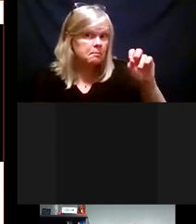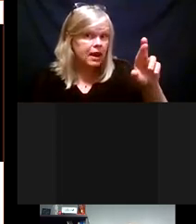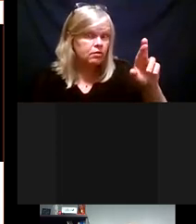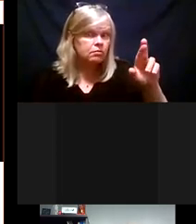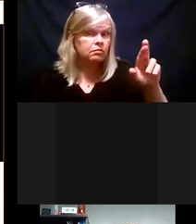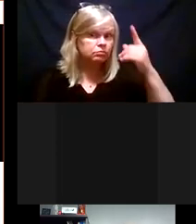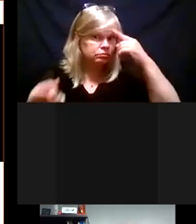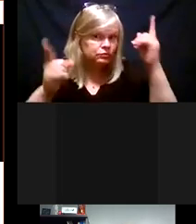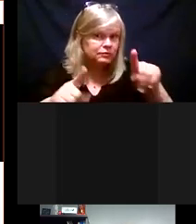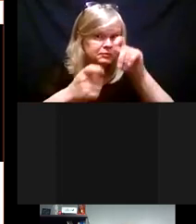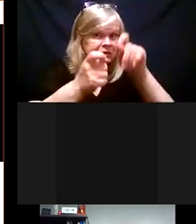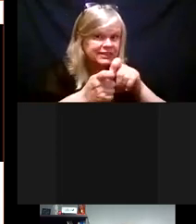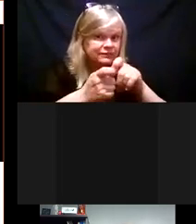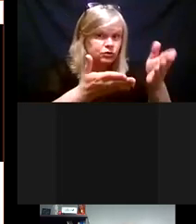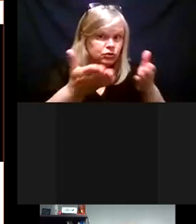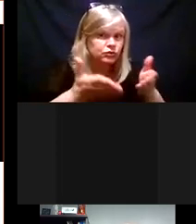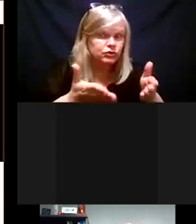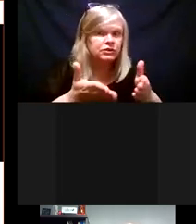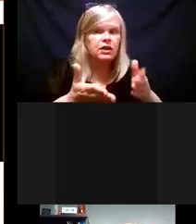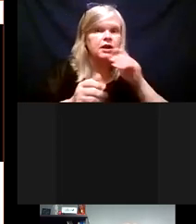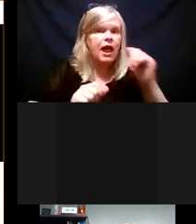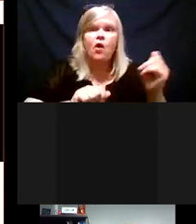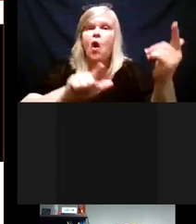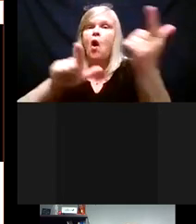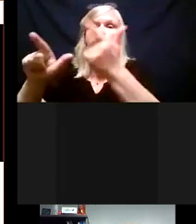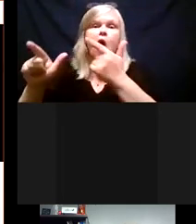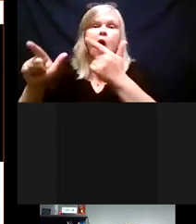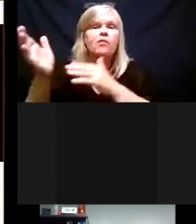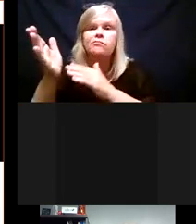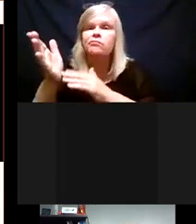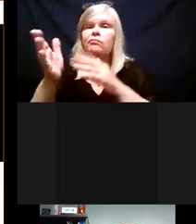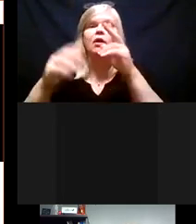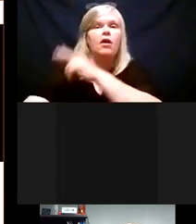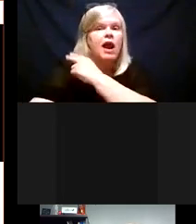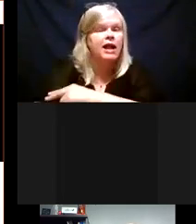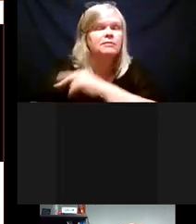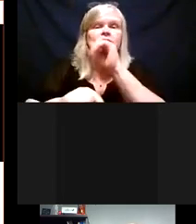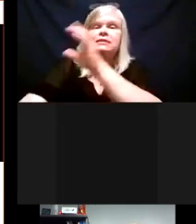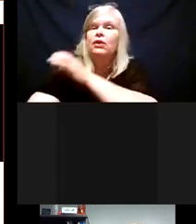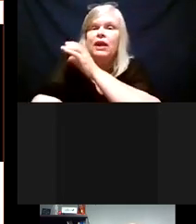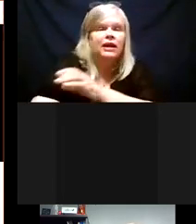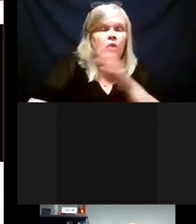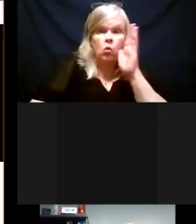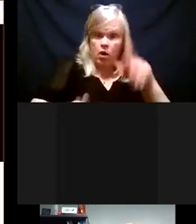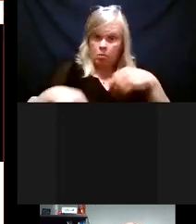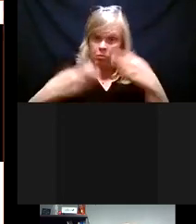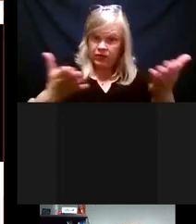SERVICES, DOES NOT MEAN EVERY PROVIDER WILL PROVIDE THOSE SERVICES. THERE MAY BE ANY NUMBER OF